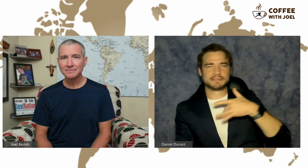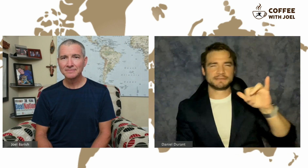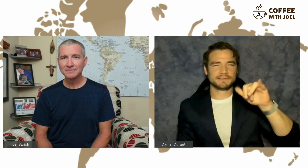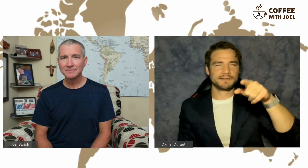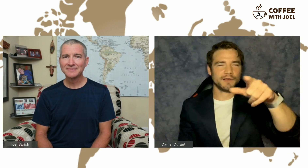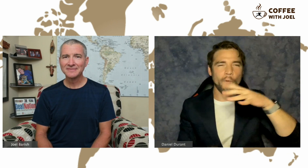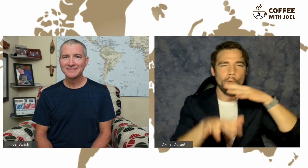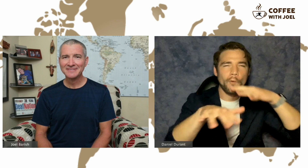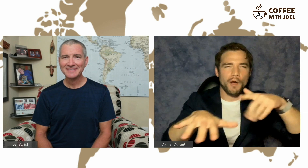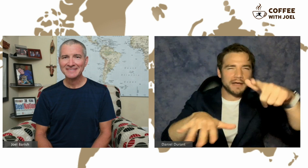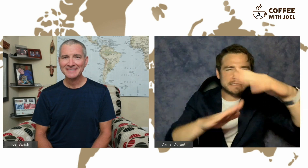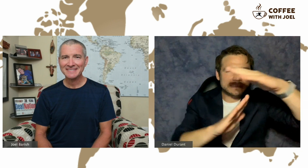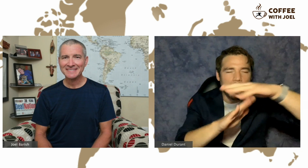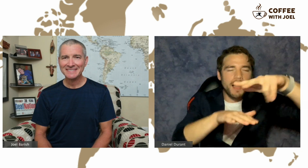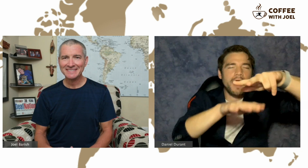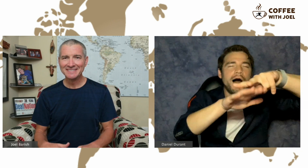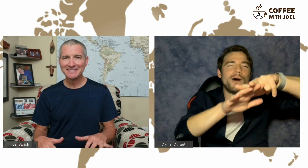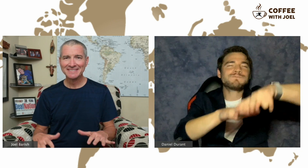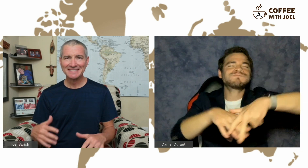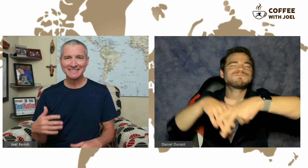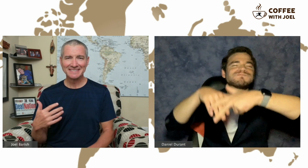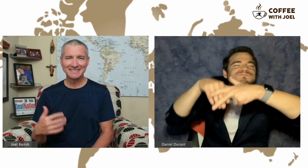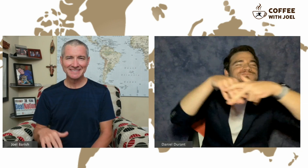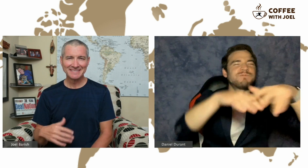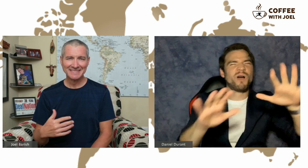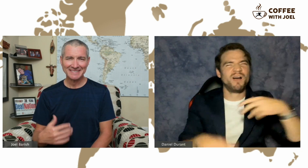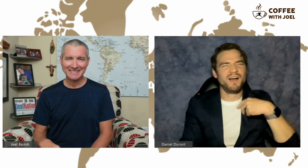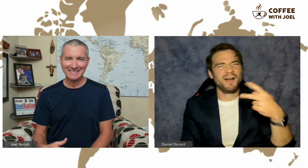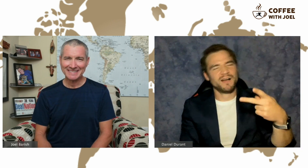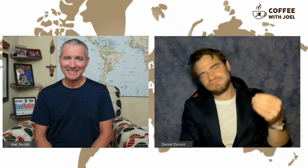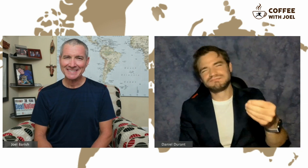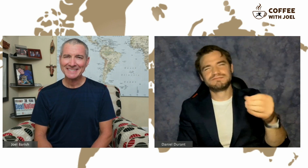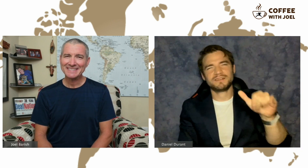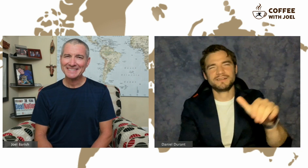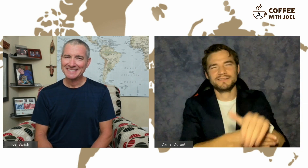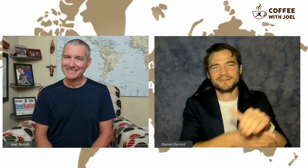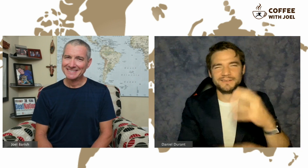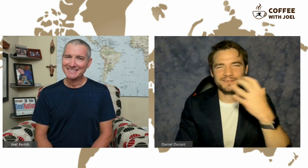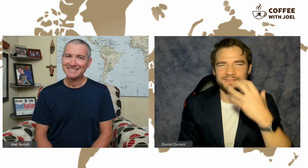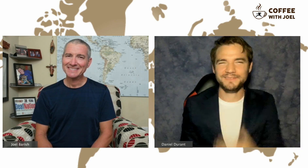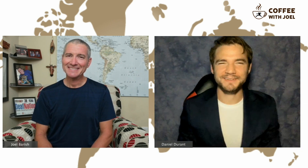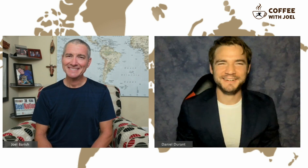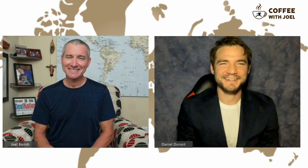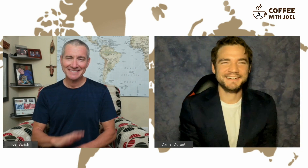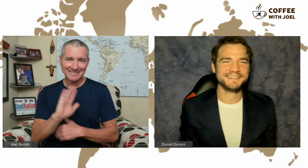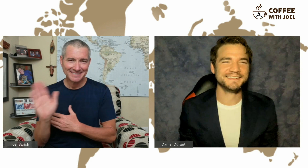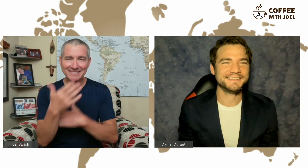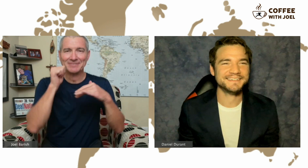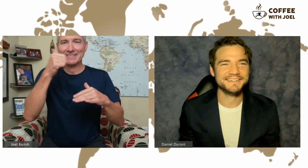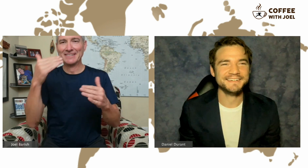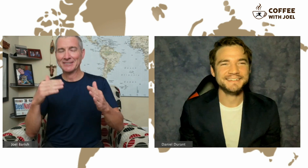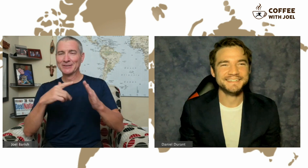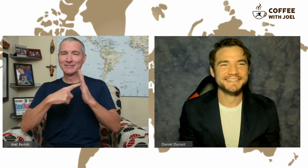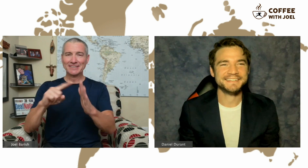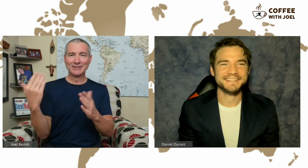it feels like you’re floating on top of the ocean. I slept so well at night, wow.